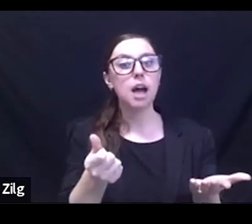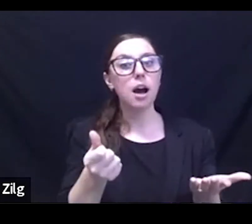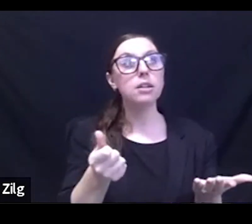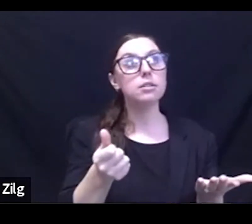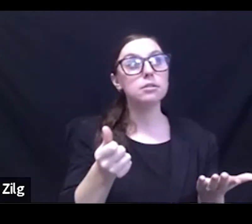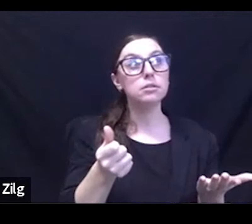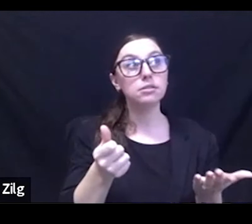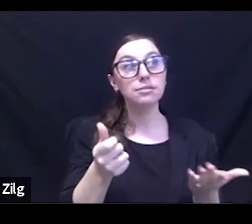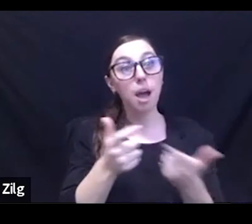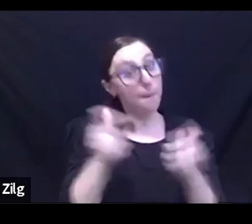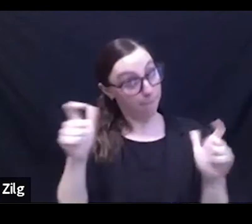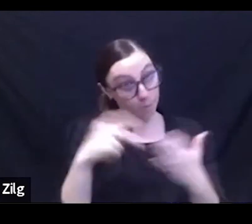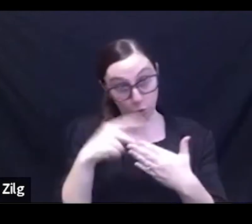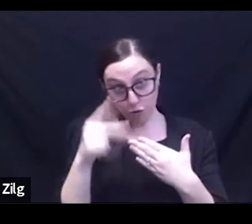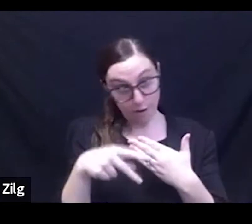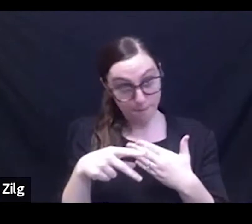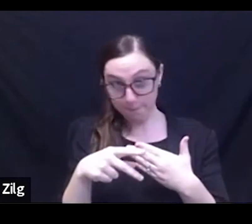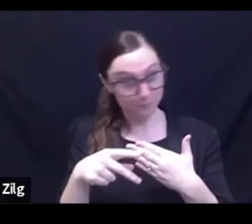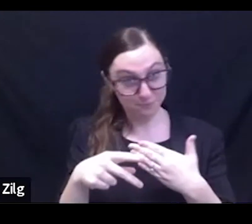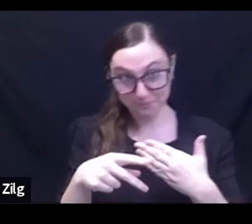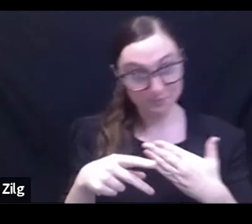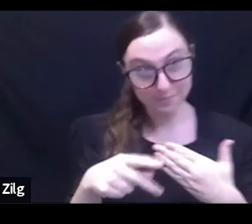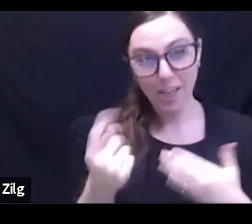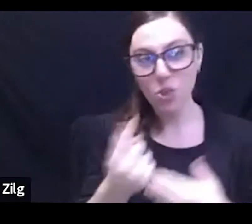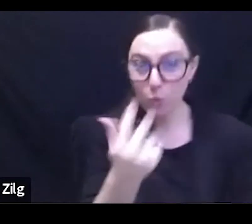a large program, ha-ha. There's only about three of